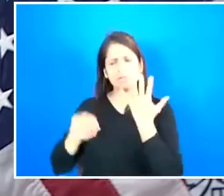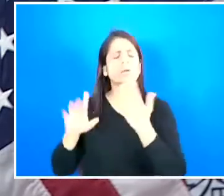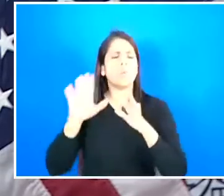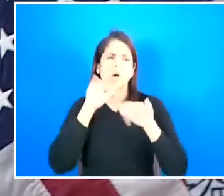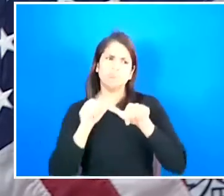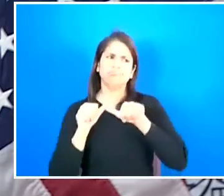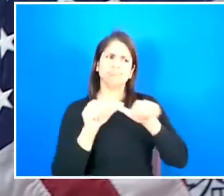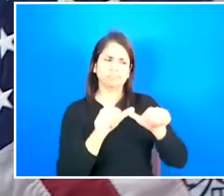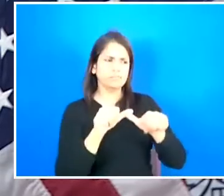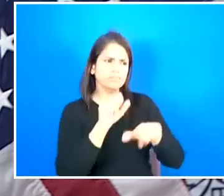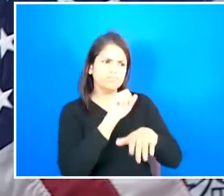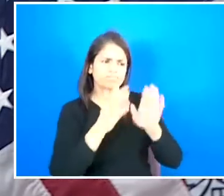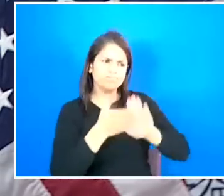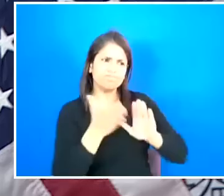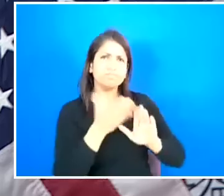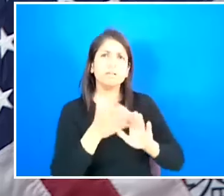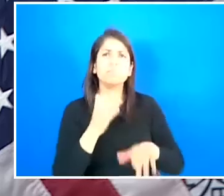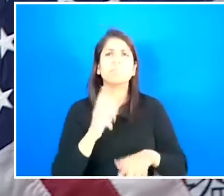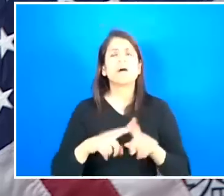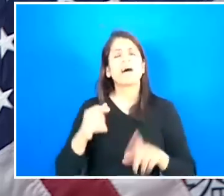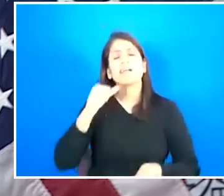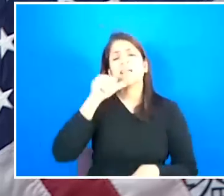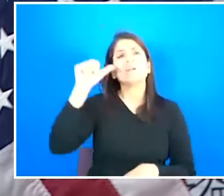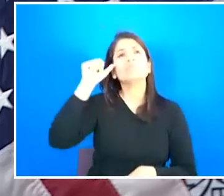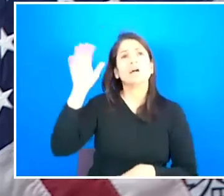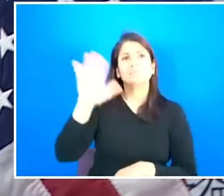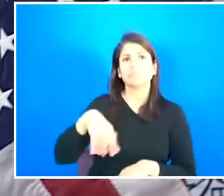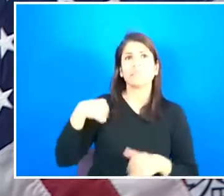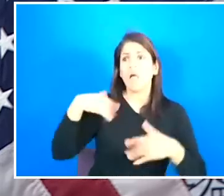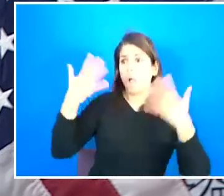PLACE THEY LI. THAT WORK ALL CONTINUES. YESTERDAY WE